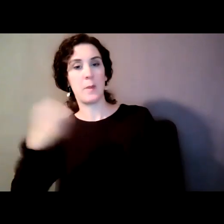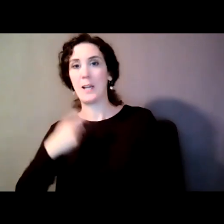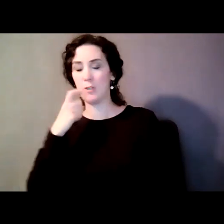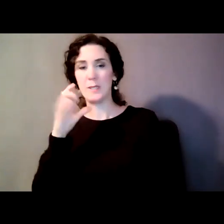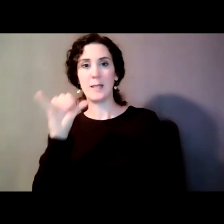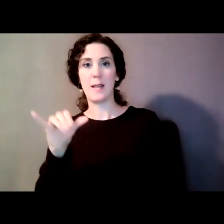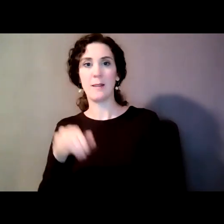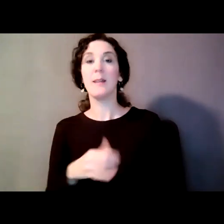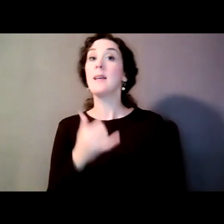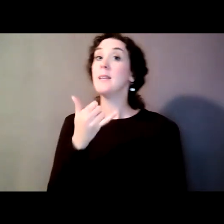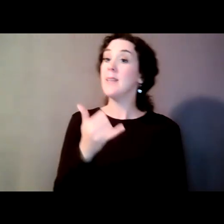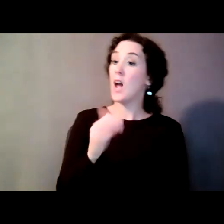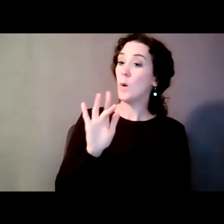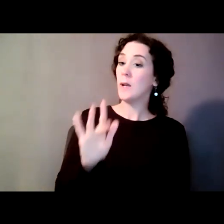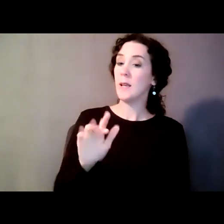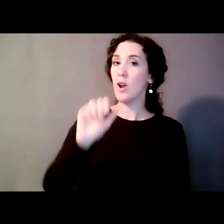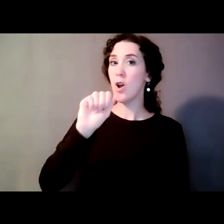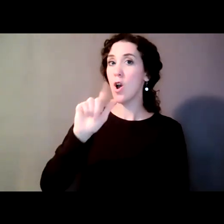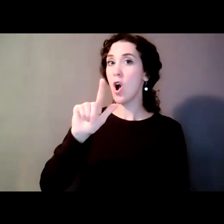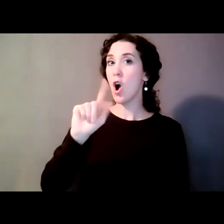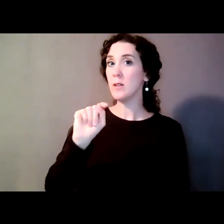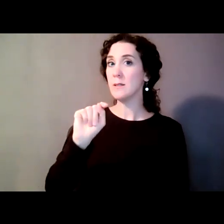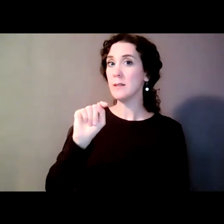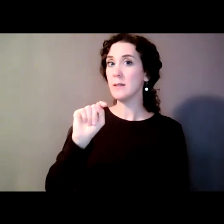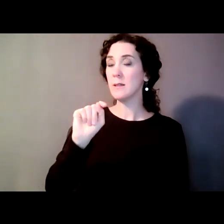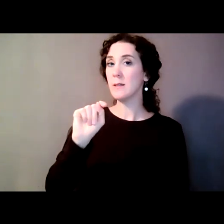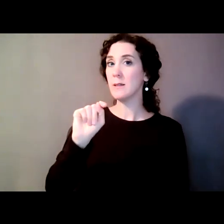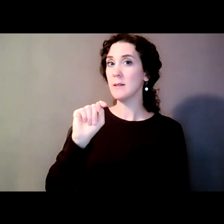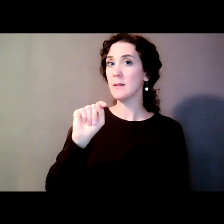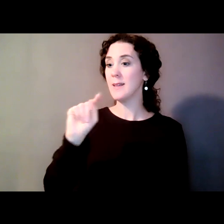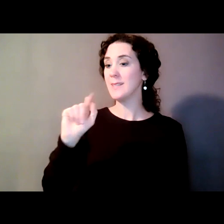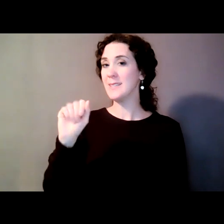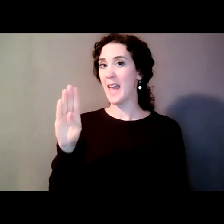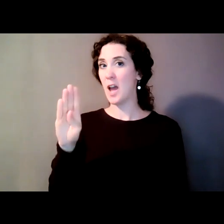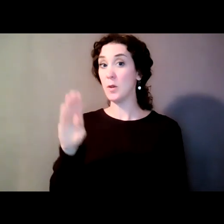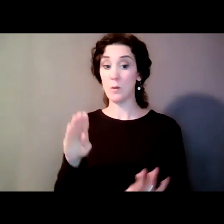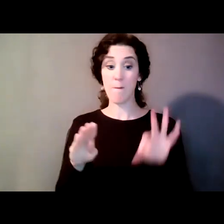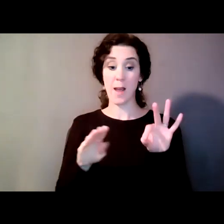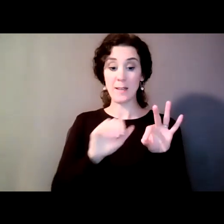Now we are going to click alt tab, you will find your alt button and your tab button